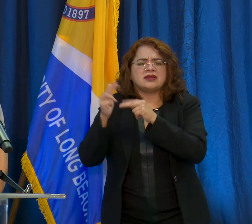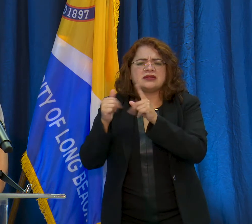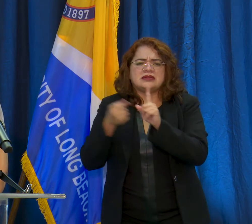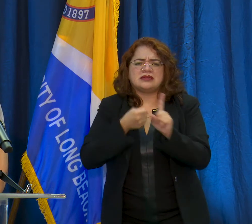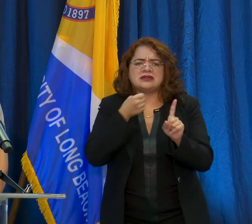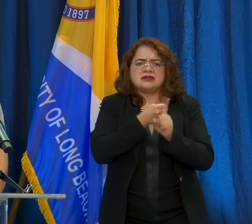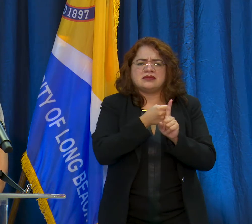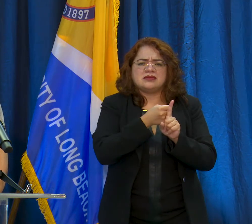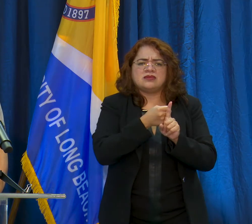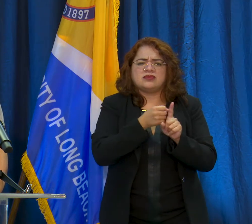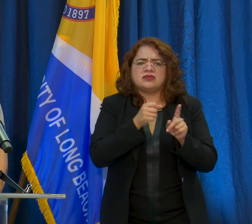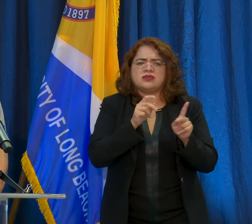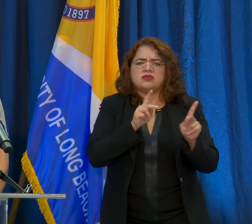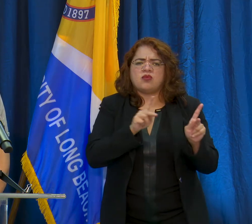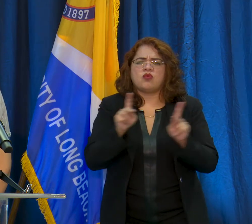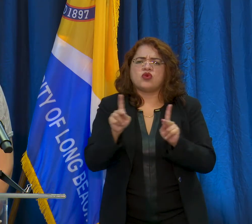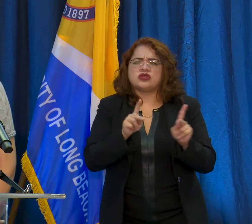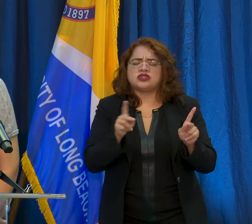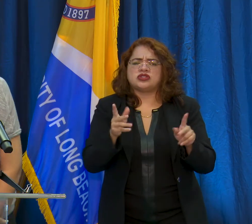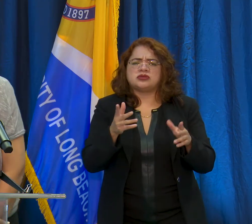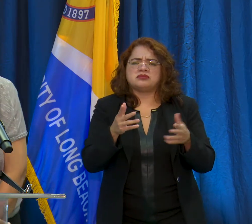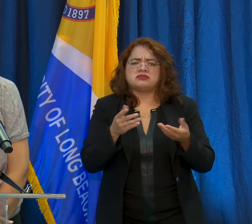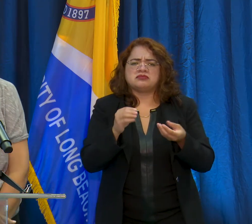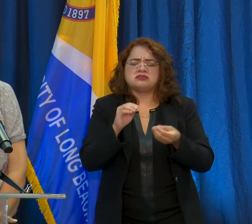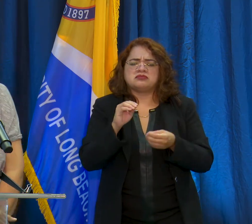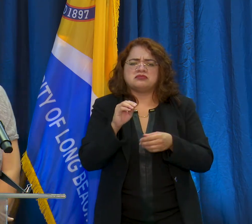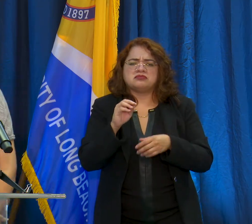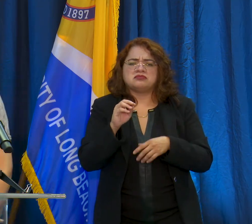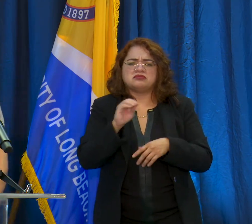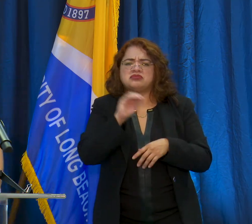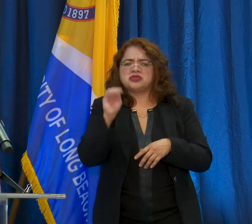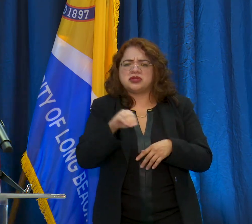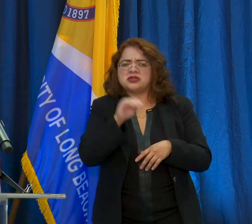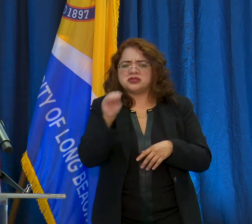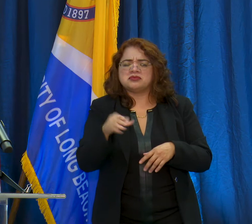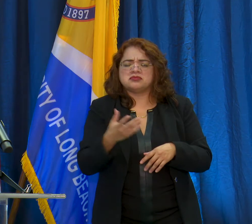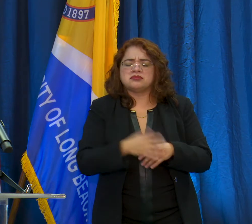proportions? Yes, thank you. So the first question was